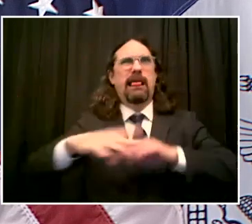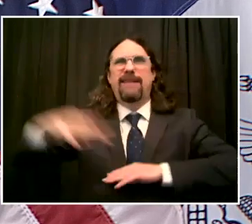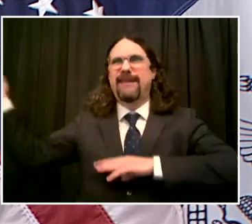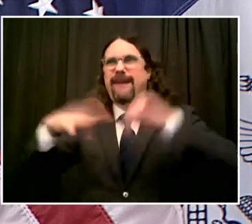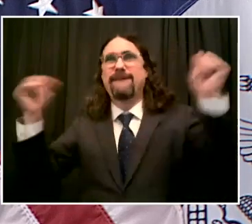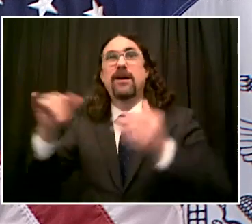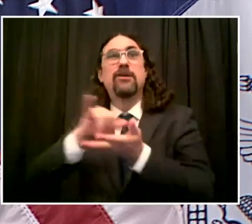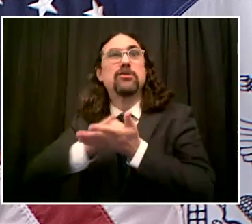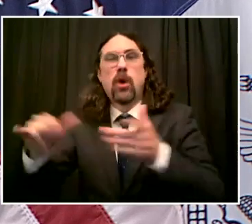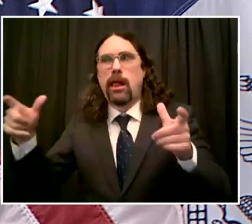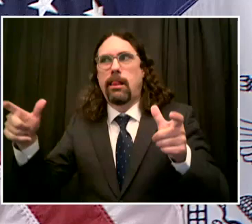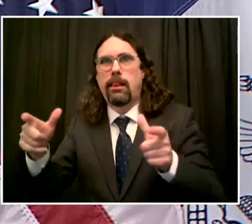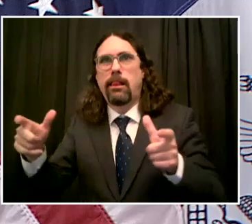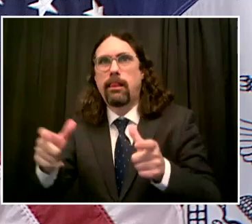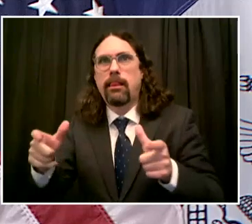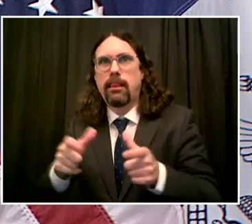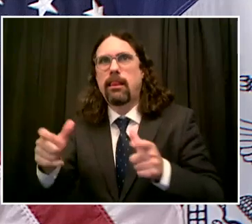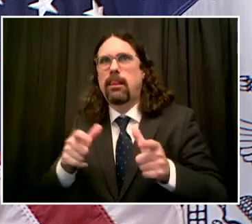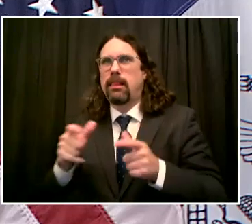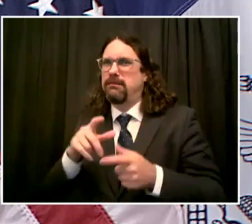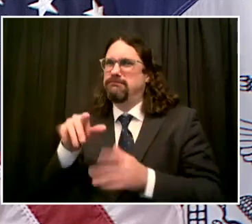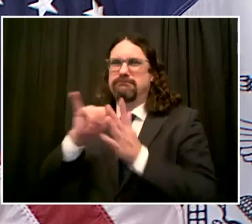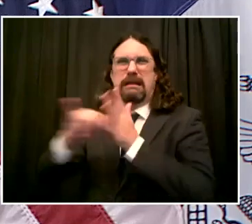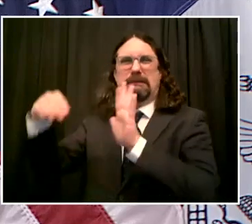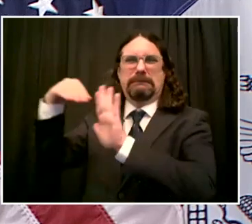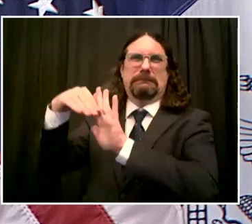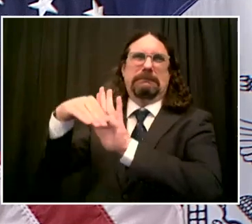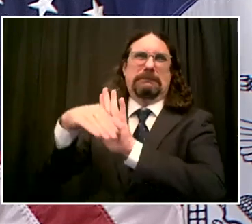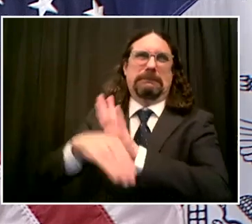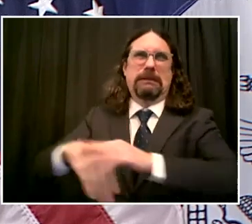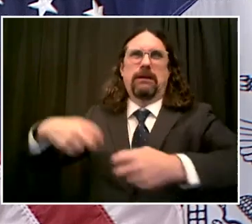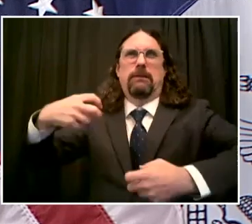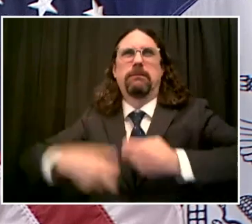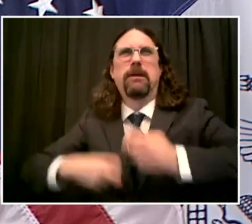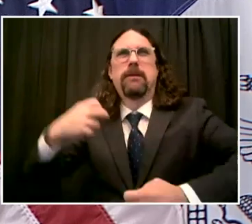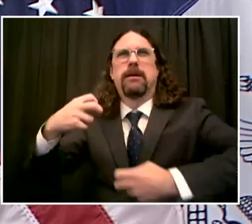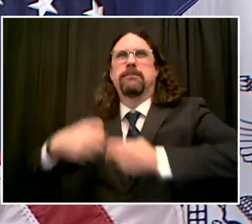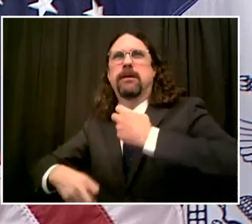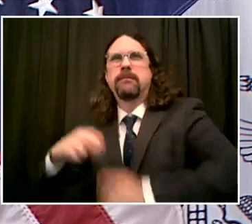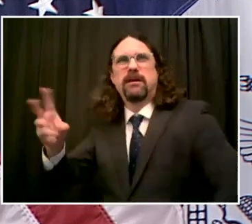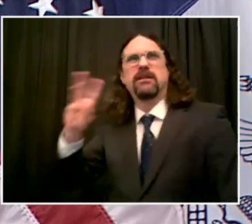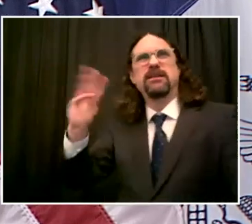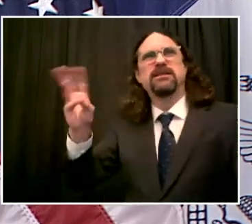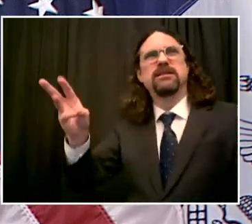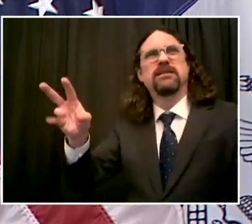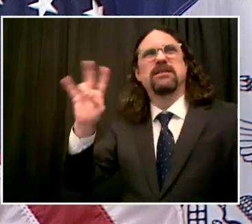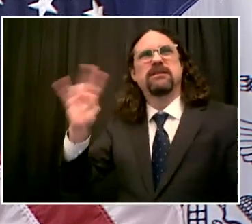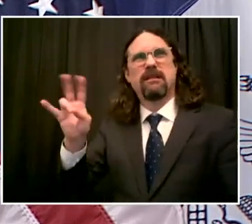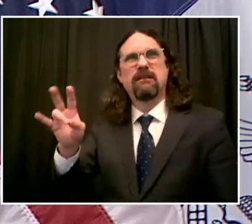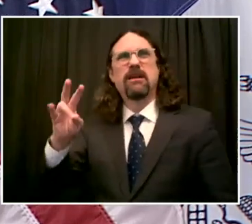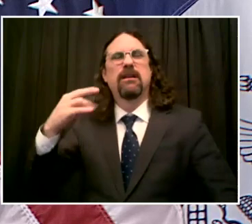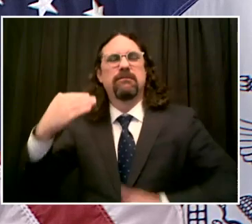NEW YORK WAS DYING AND ITS